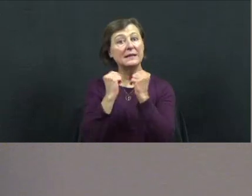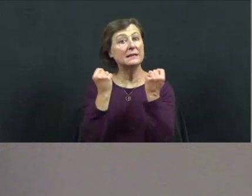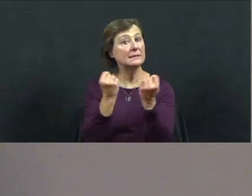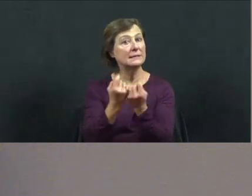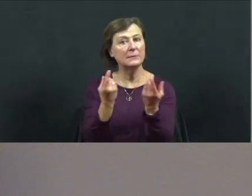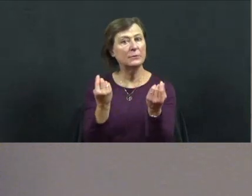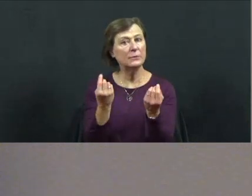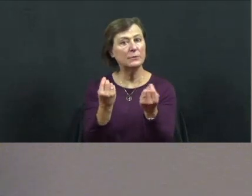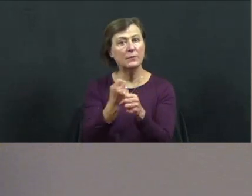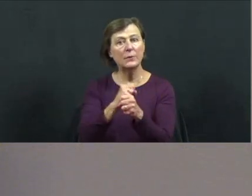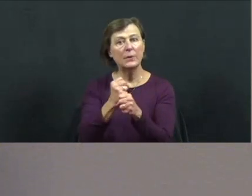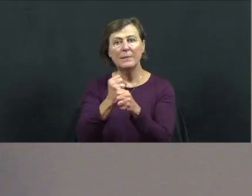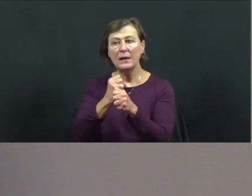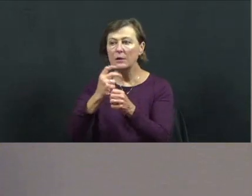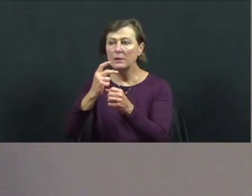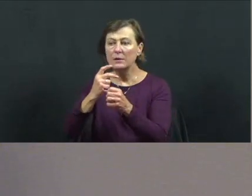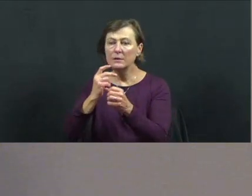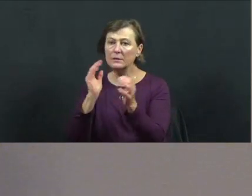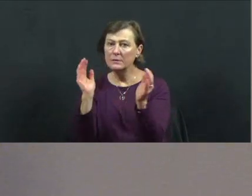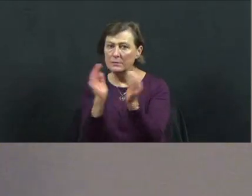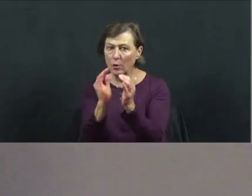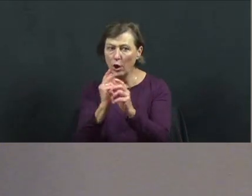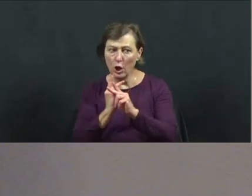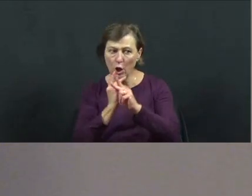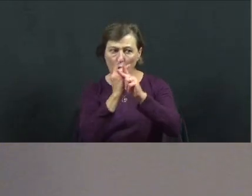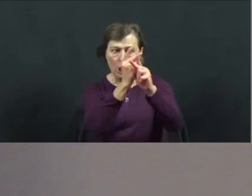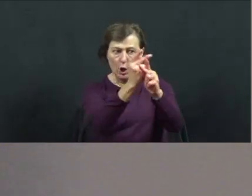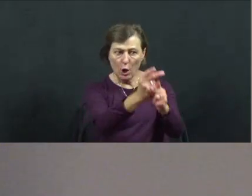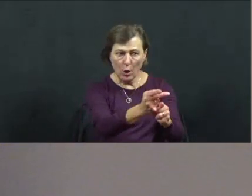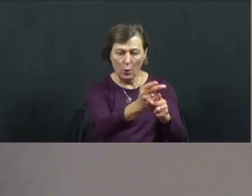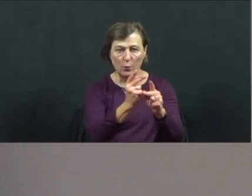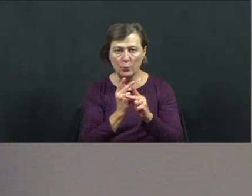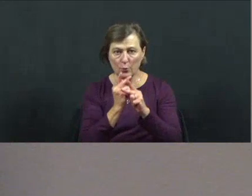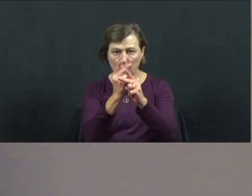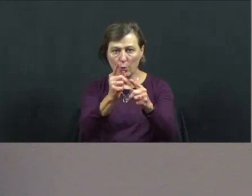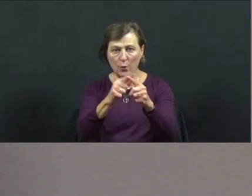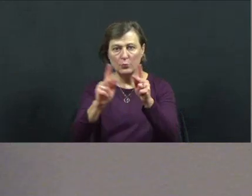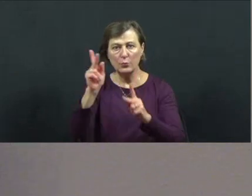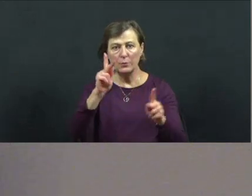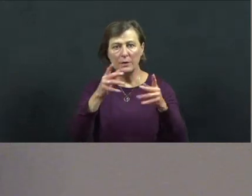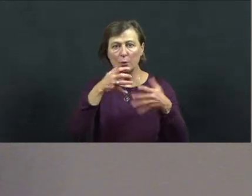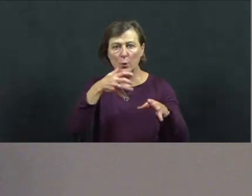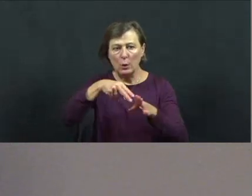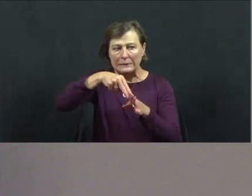projects--makes small loans to people living on the edge, so that they can